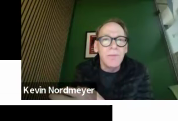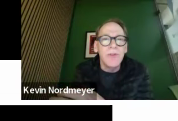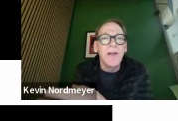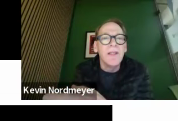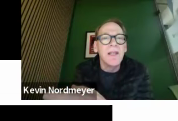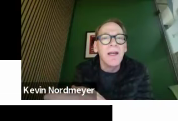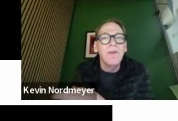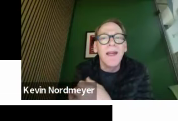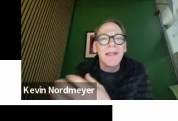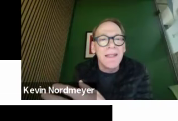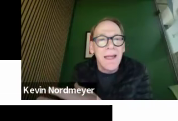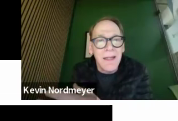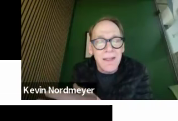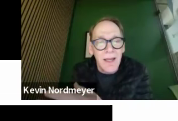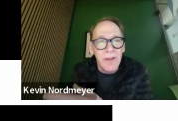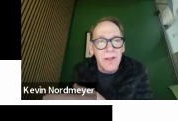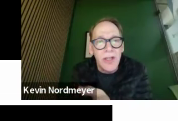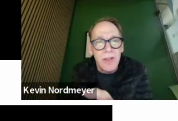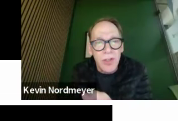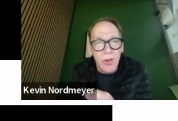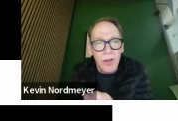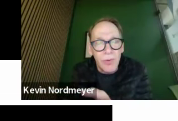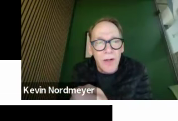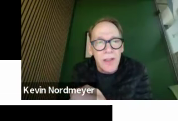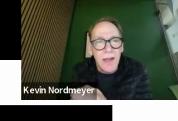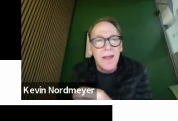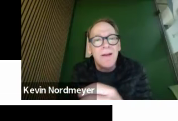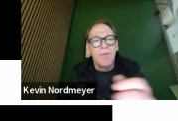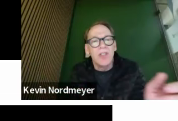universal design principles on this slide from 1997 that Jason showed on the prior slide.